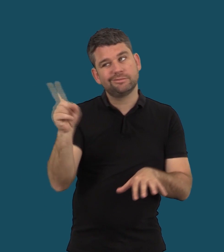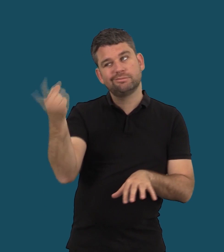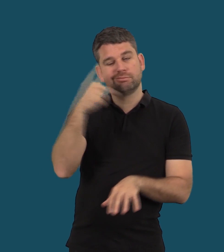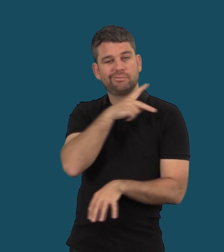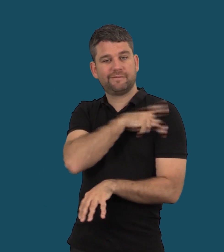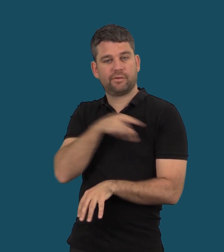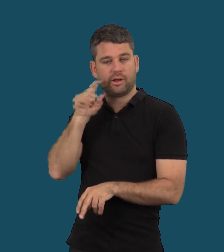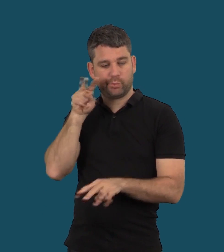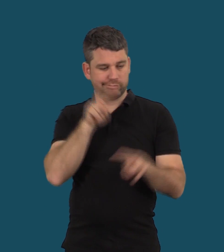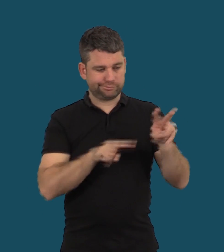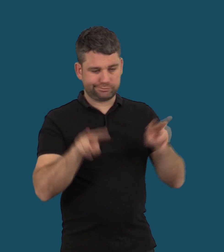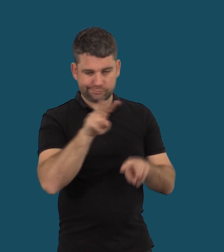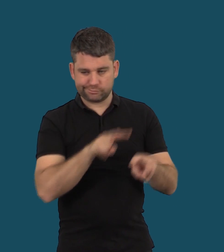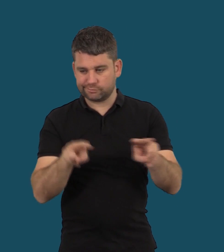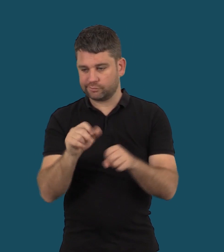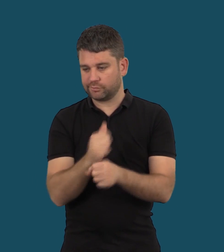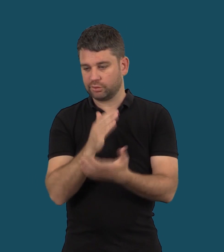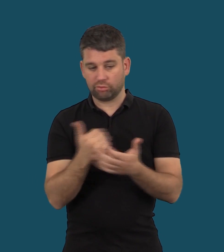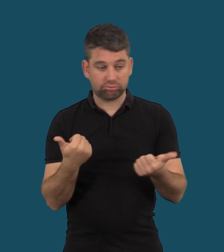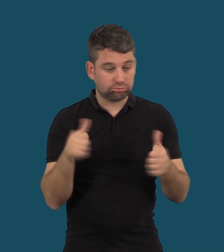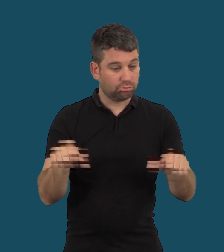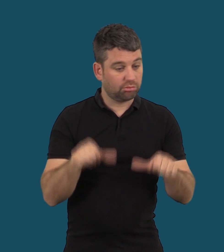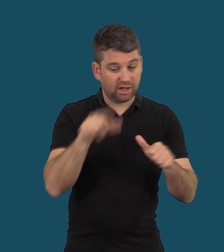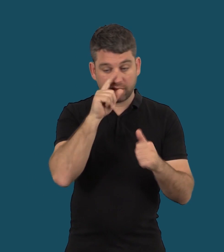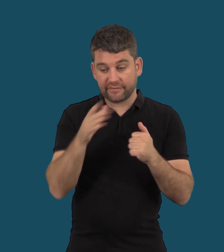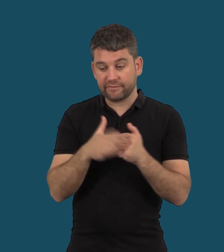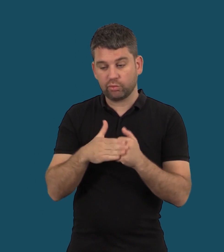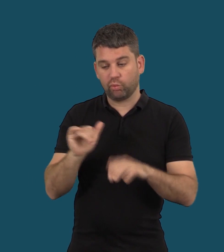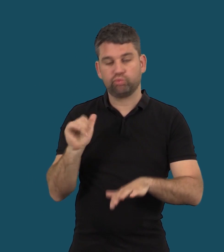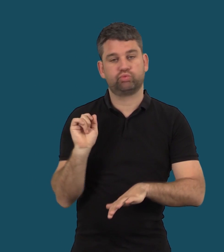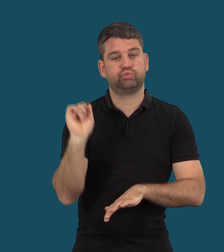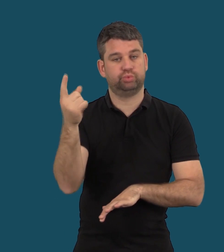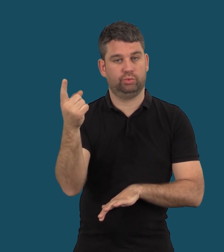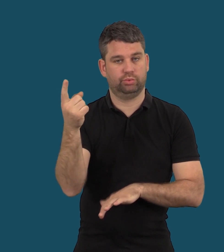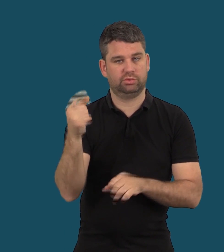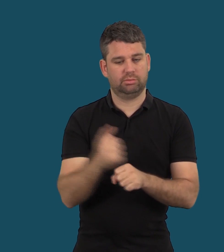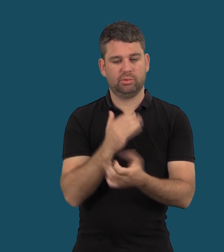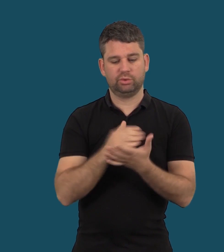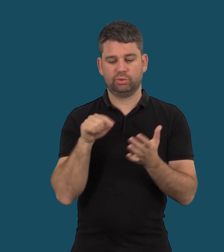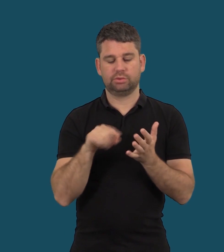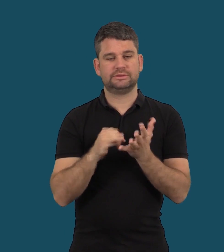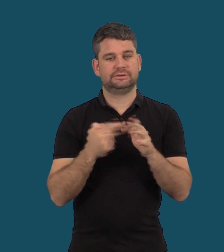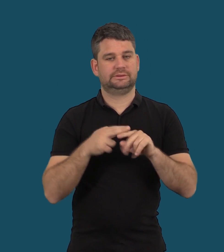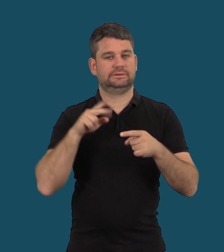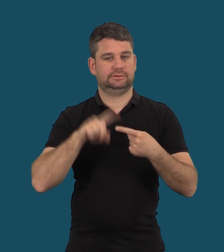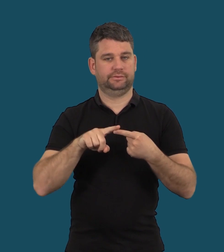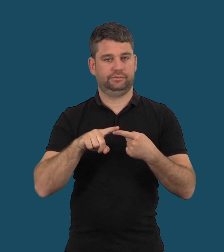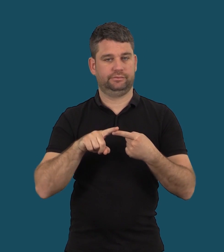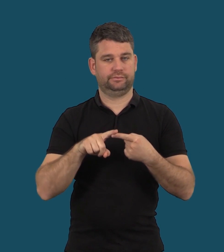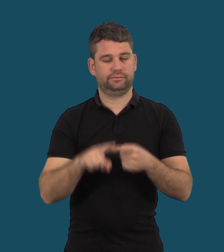If they did, request a professional to inspect each item to check it is safe to use again.